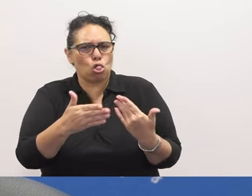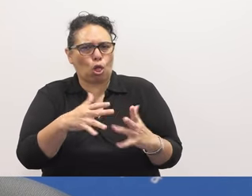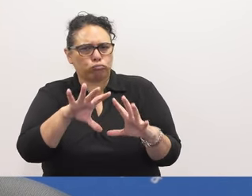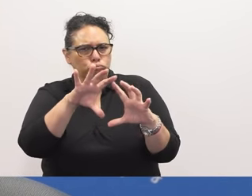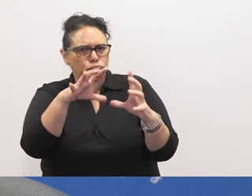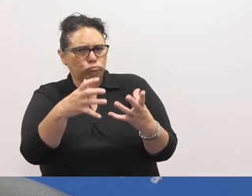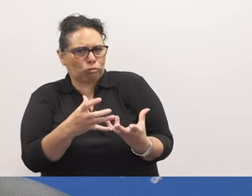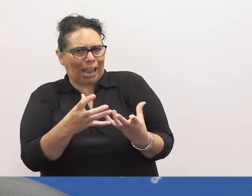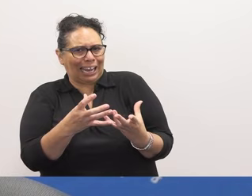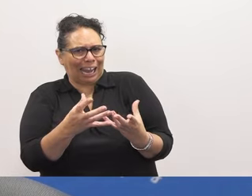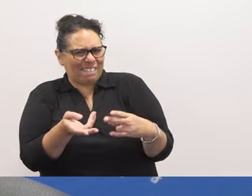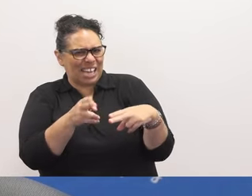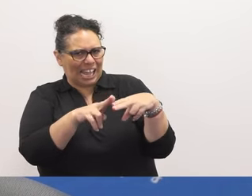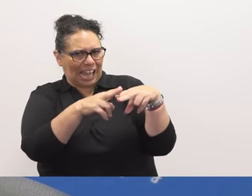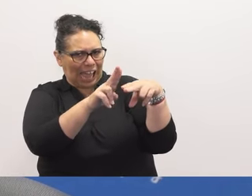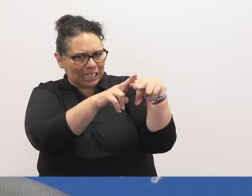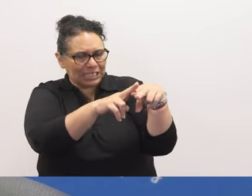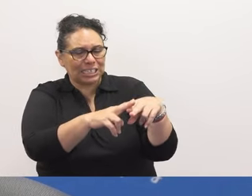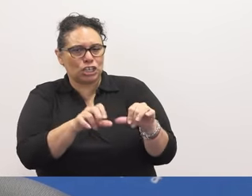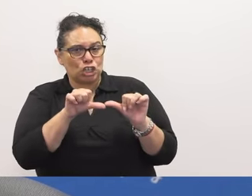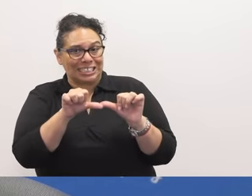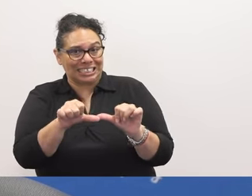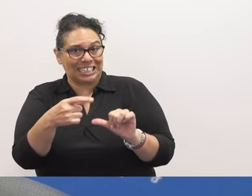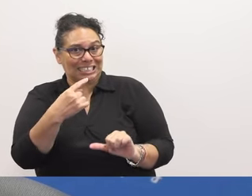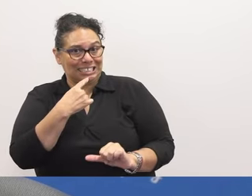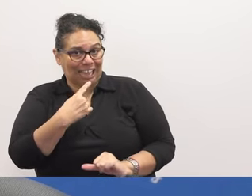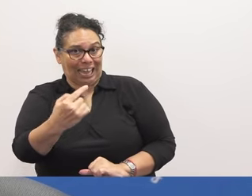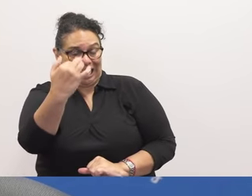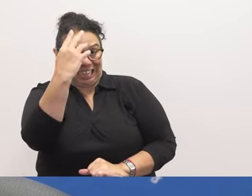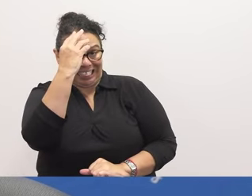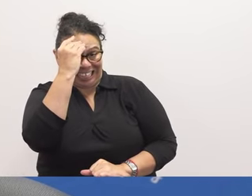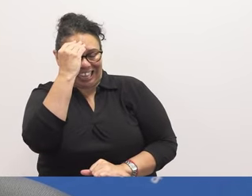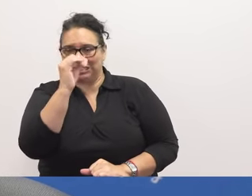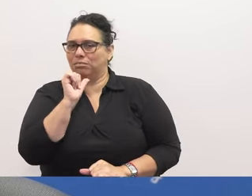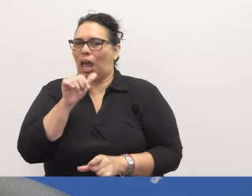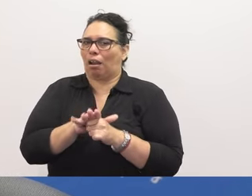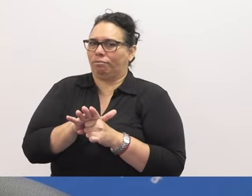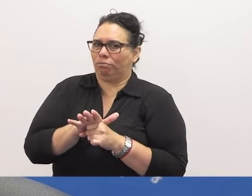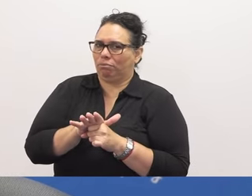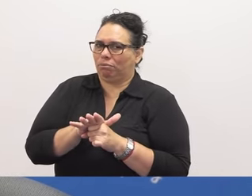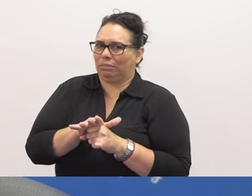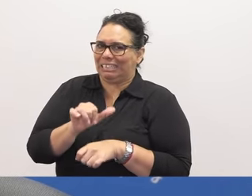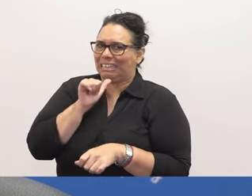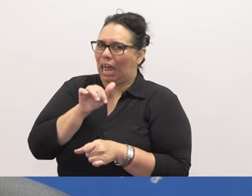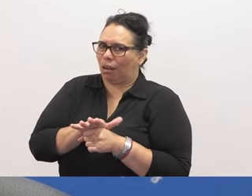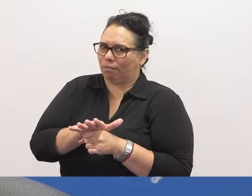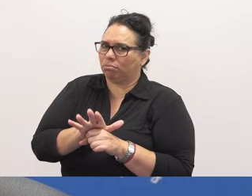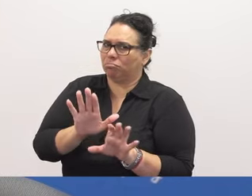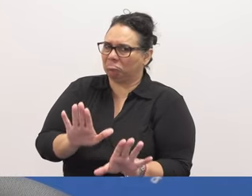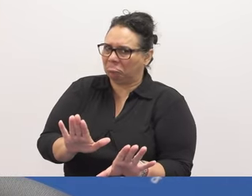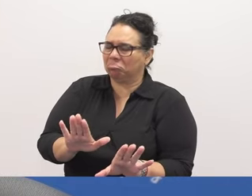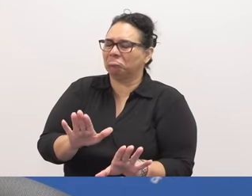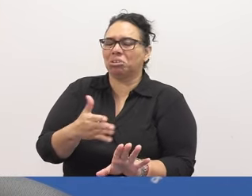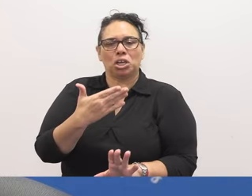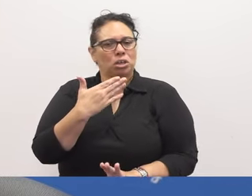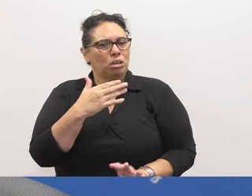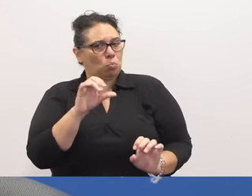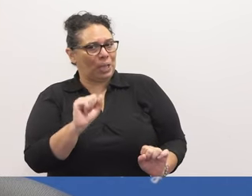although you frame it around gains that you're consistently saying and thinking it's not enough, right? It's not enough. So we can talk about gains all day,